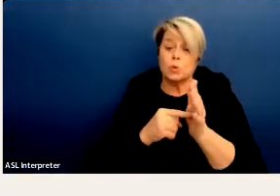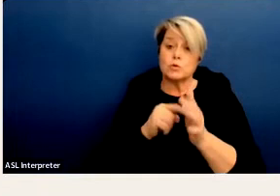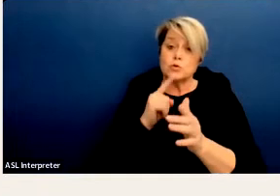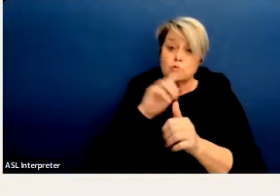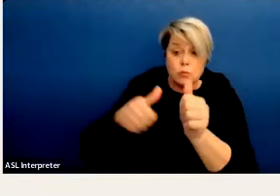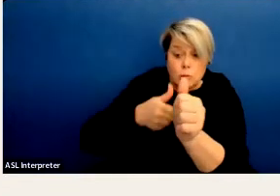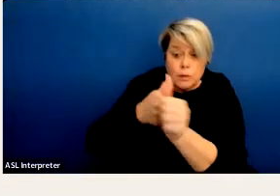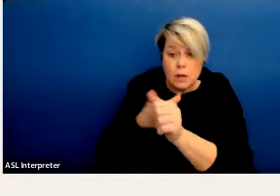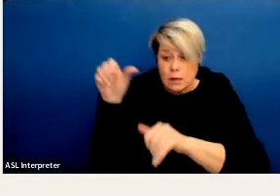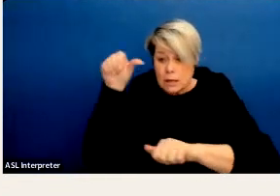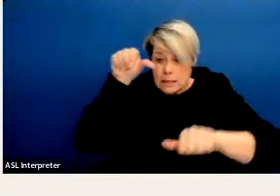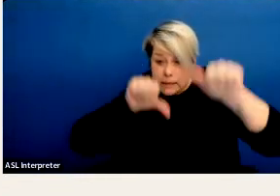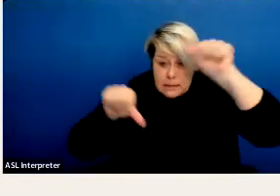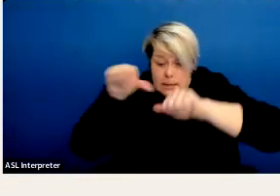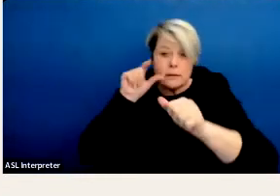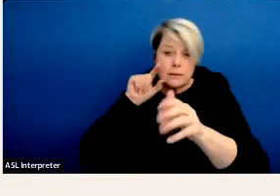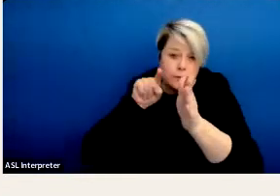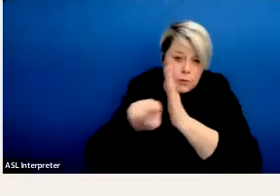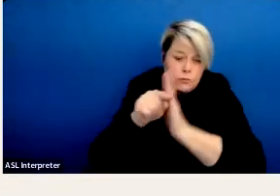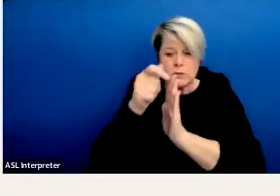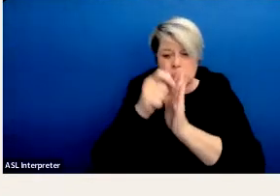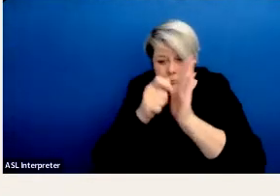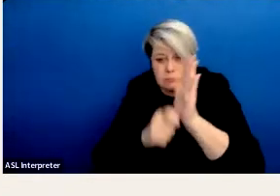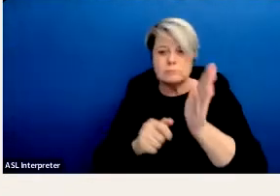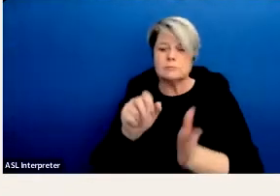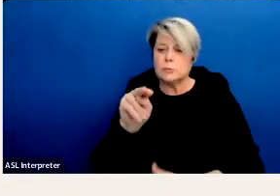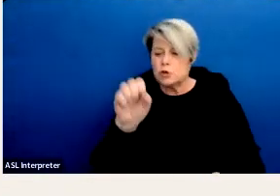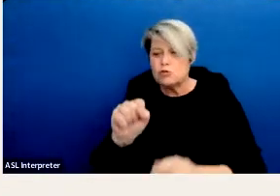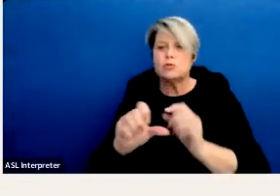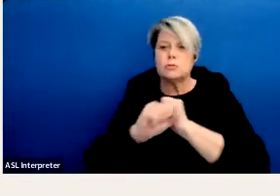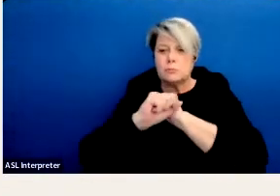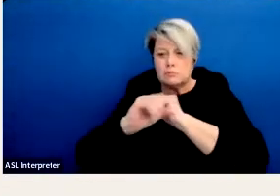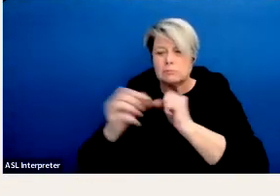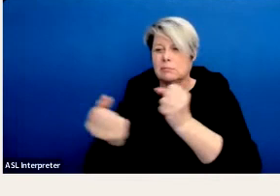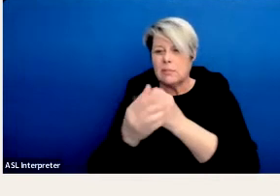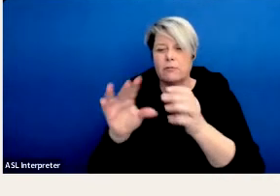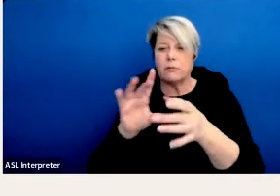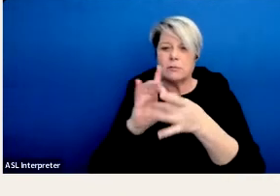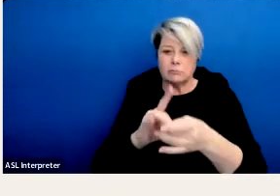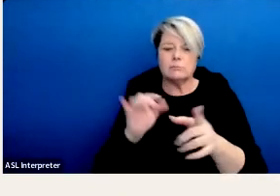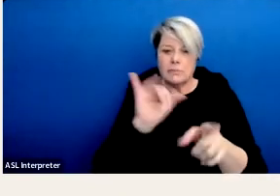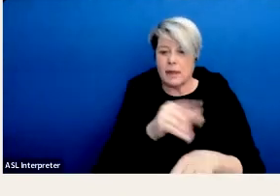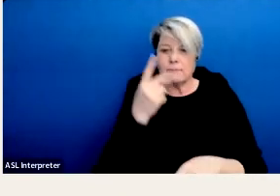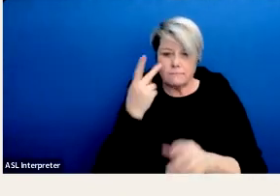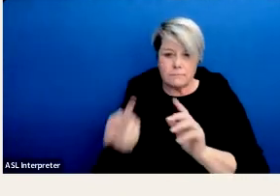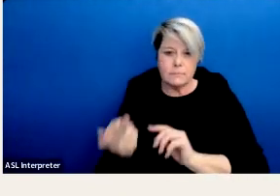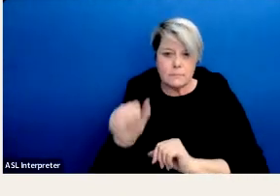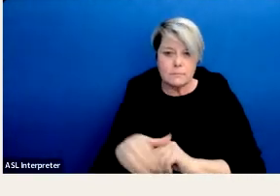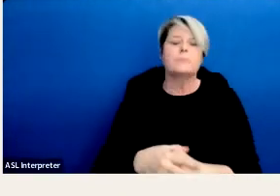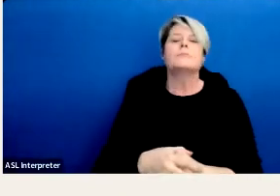was just speaking about, the actual science behind ag